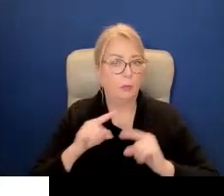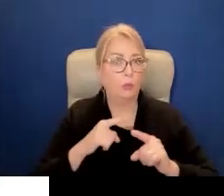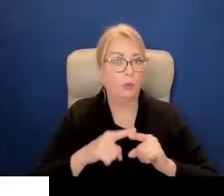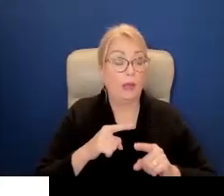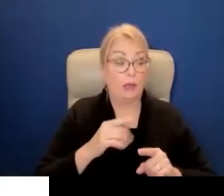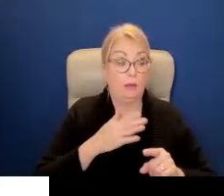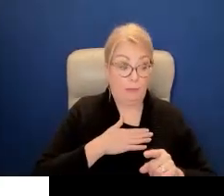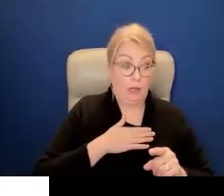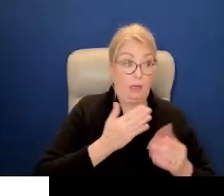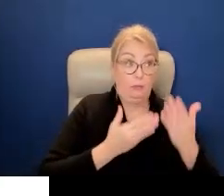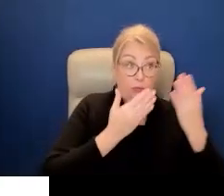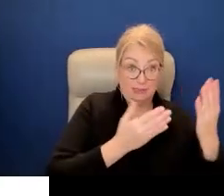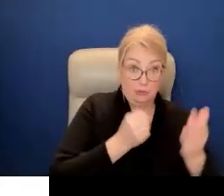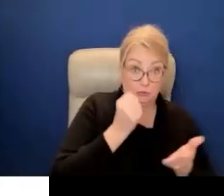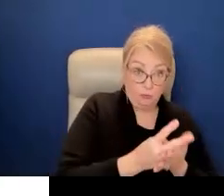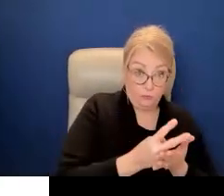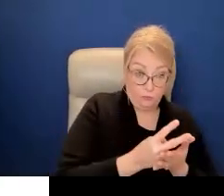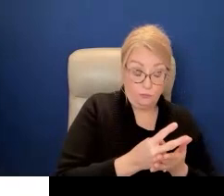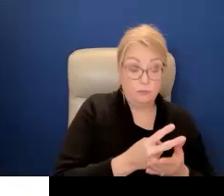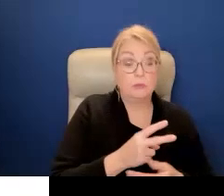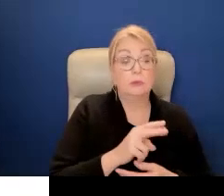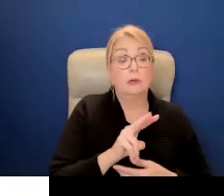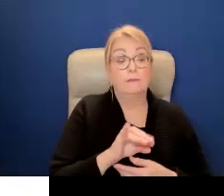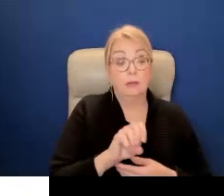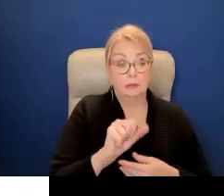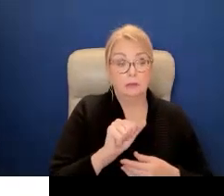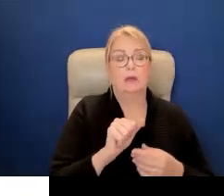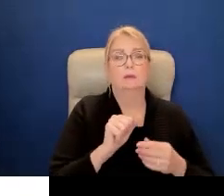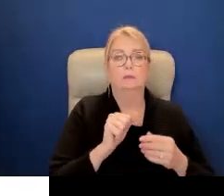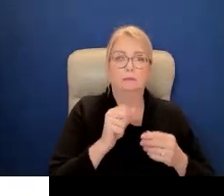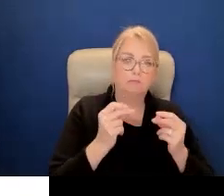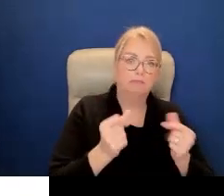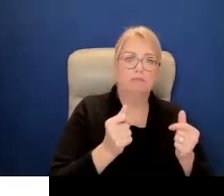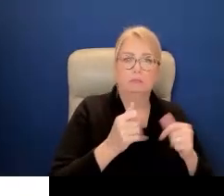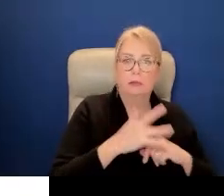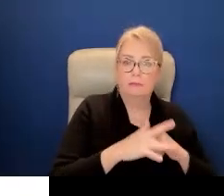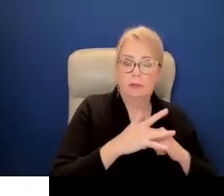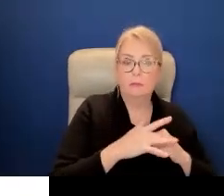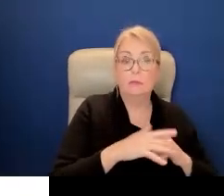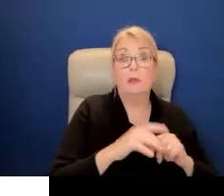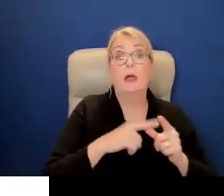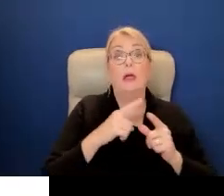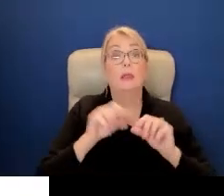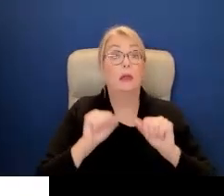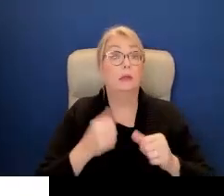What that means is one of these is immediately available to them. They can then file for their application for legal permanent resident.